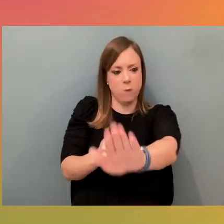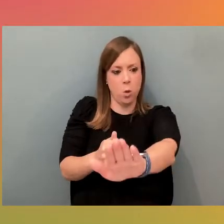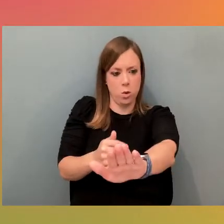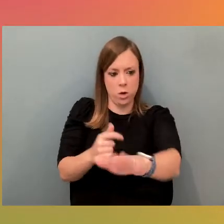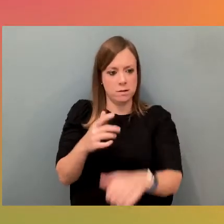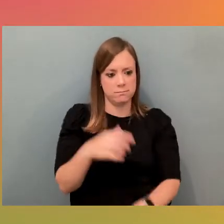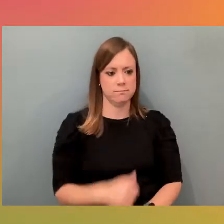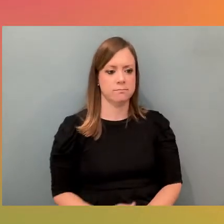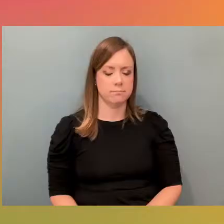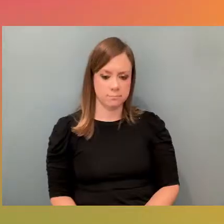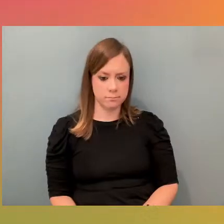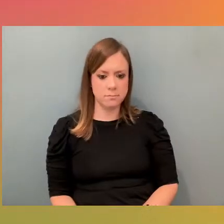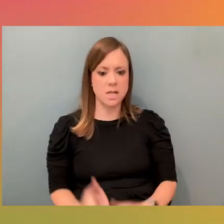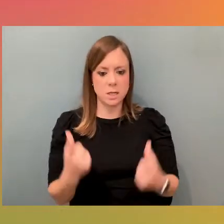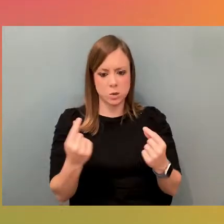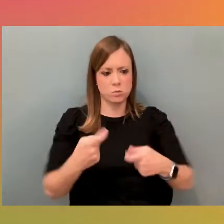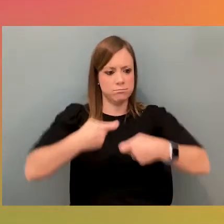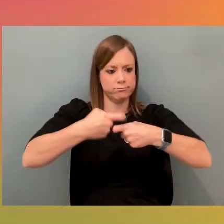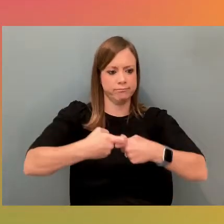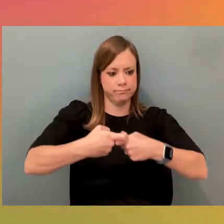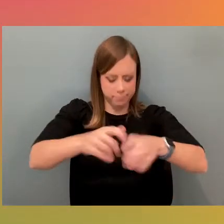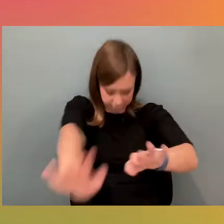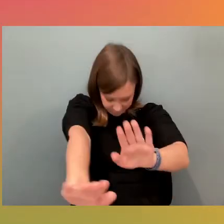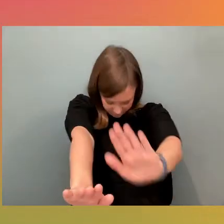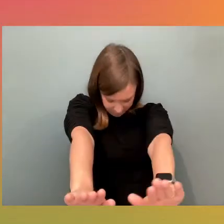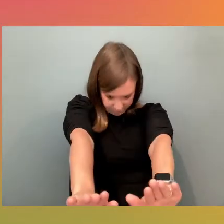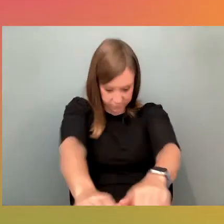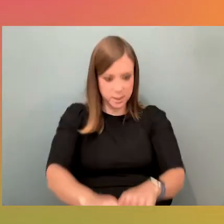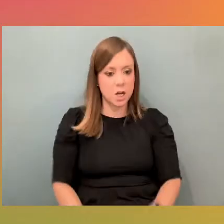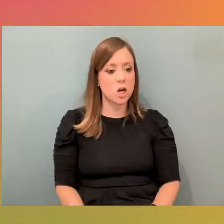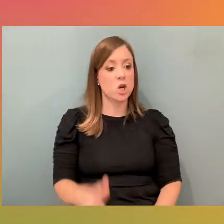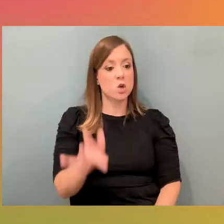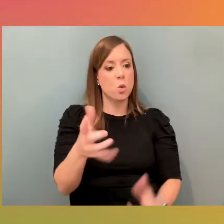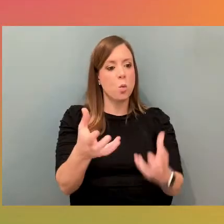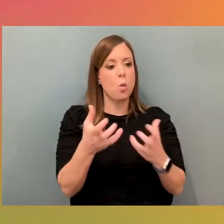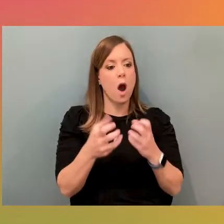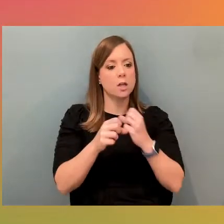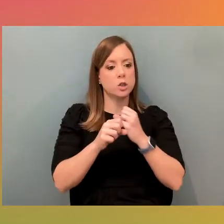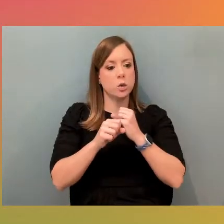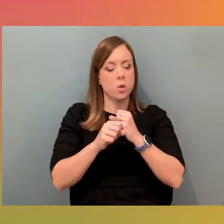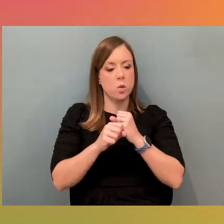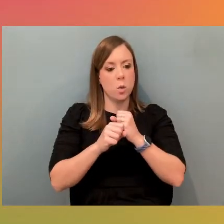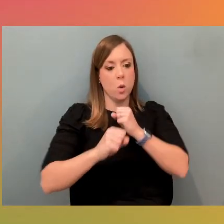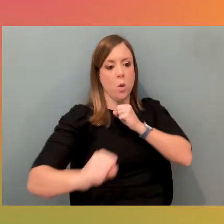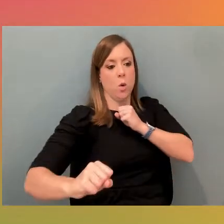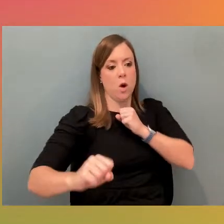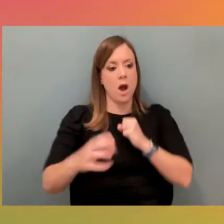YOU ARE SWITCHING WHICH LEG A FORWARD AND YOU WILL FORWARD FOLD HERE. EITHER WAY YOU SHOULD BE